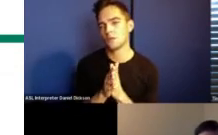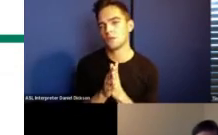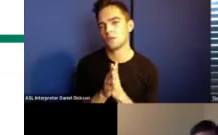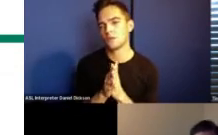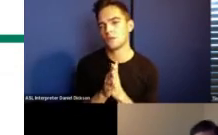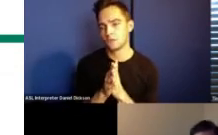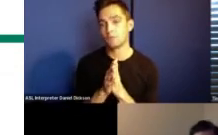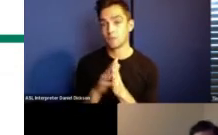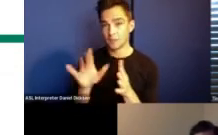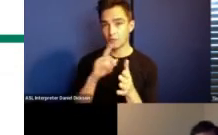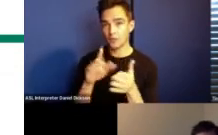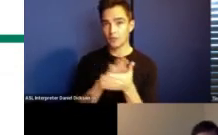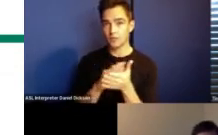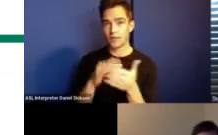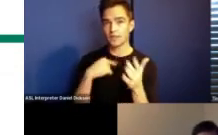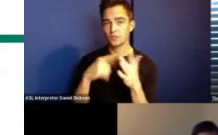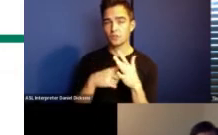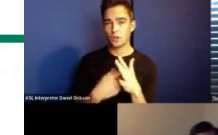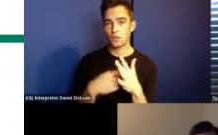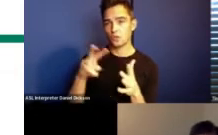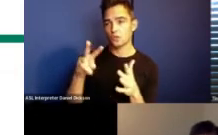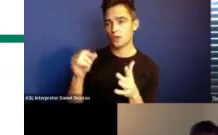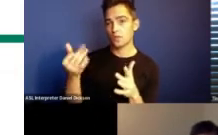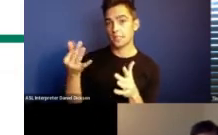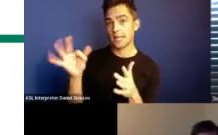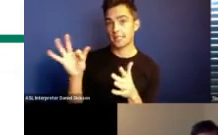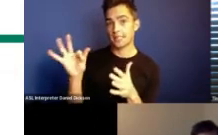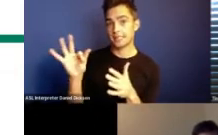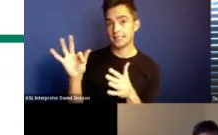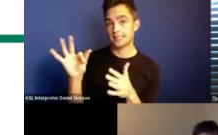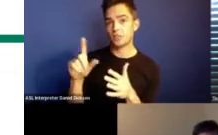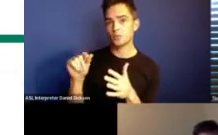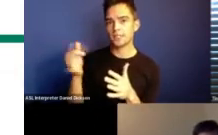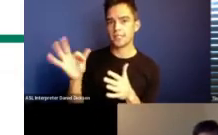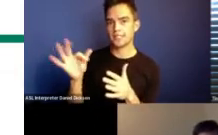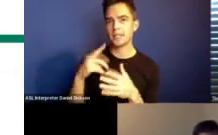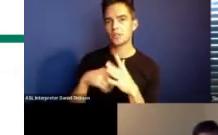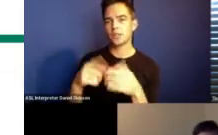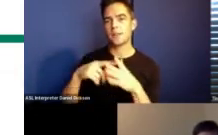it was very nice. I started in 2019. So I started right at the beginning of this more